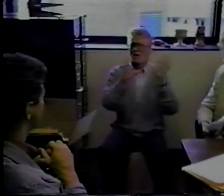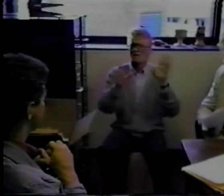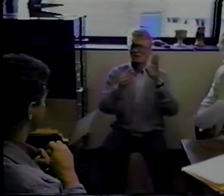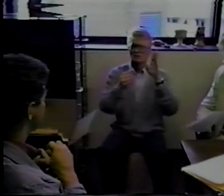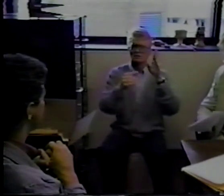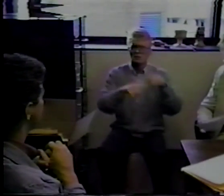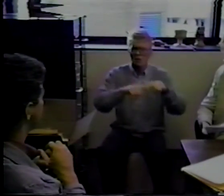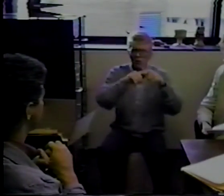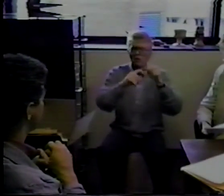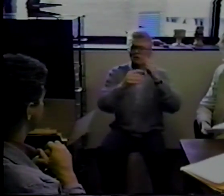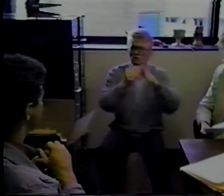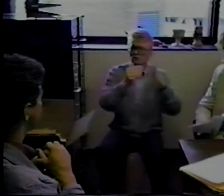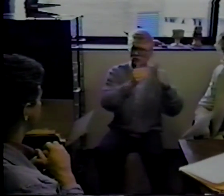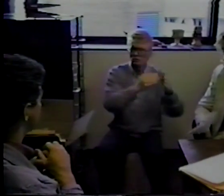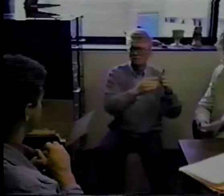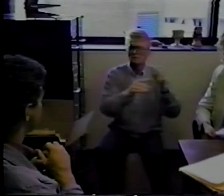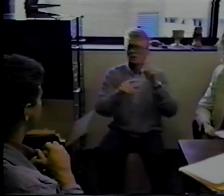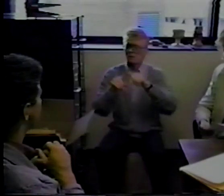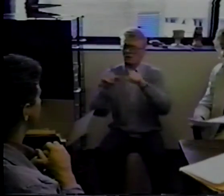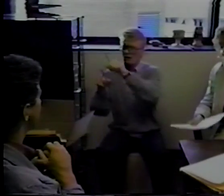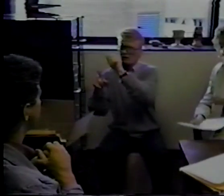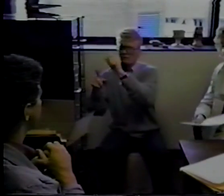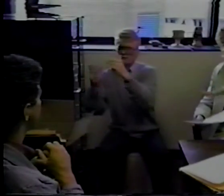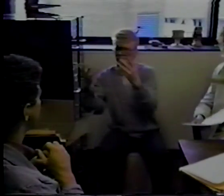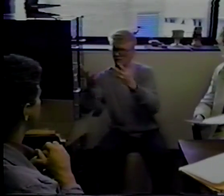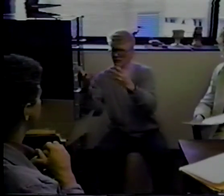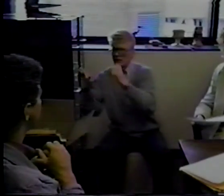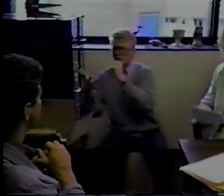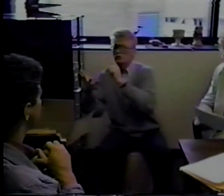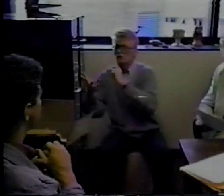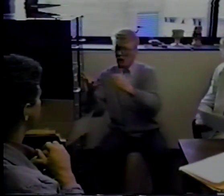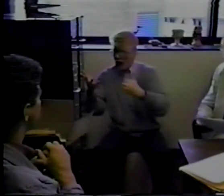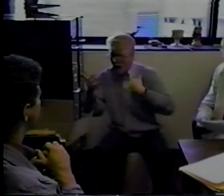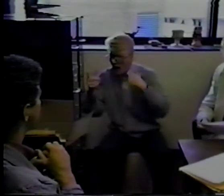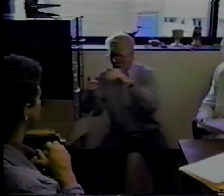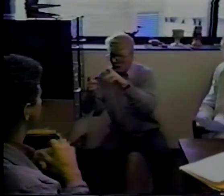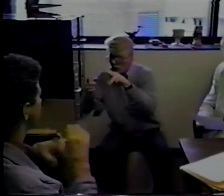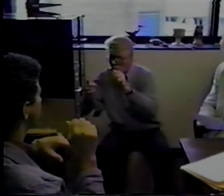So I don't even know if these exist or if there are others.